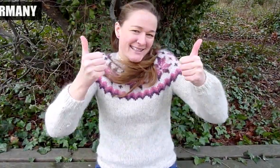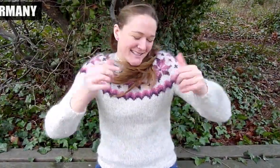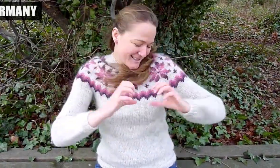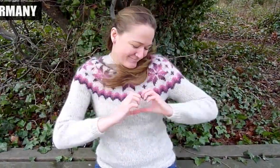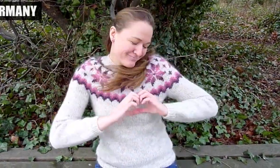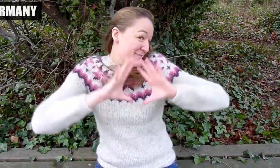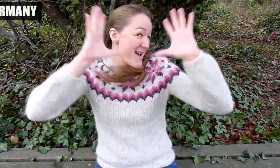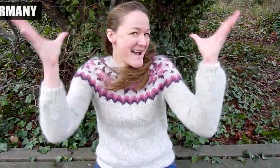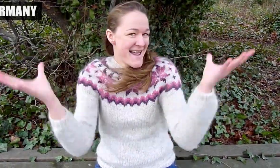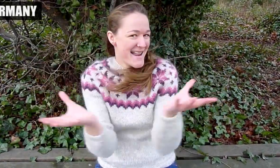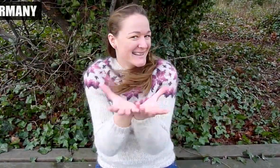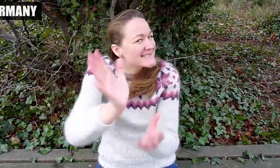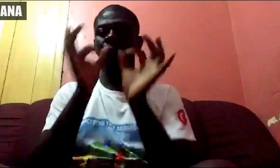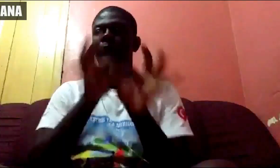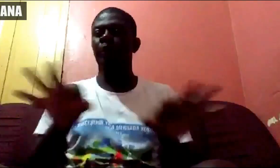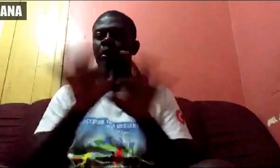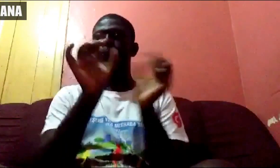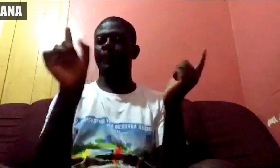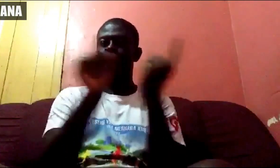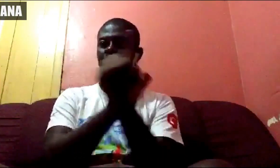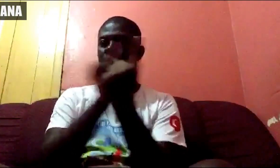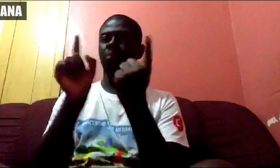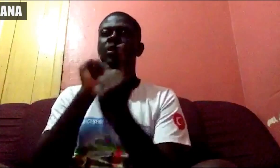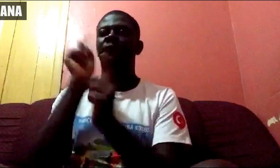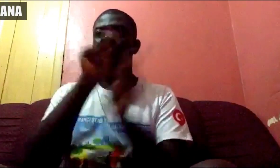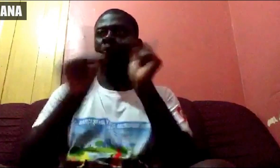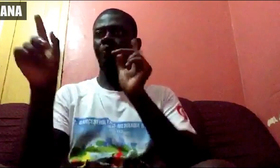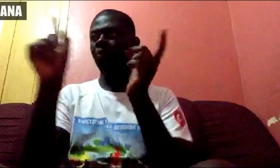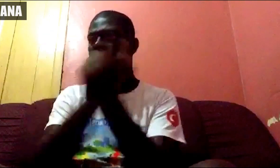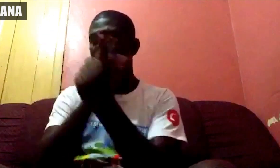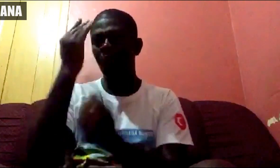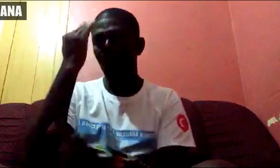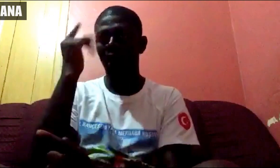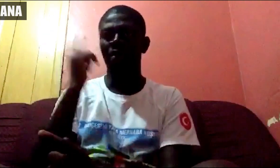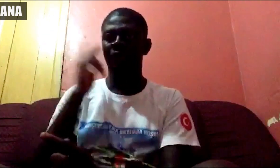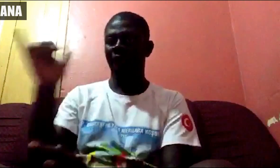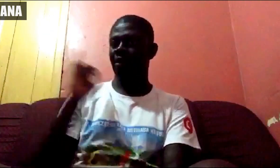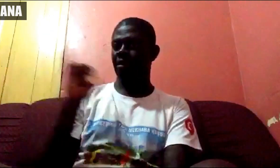Be sure to meet Deaf people in various countries.